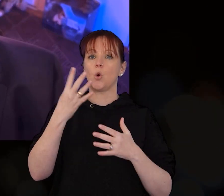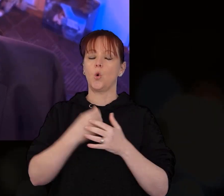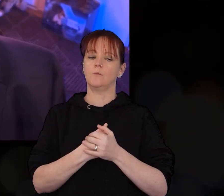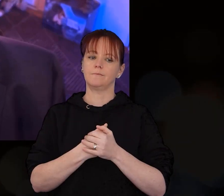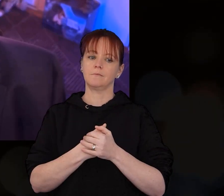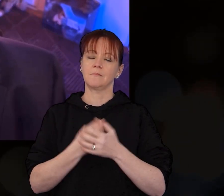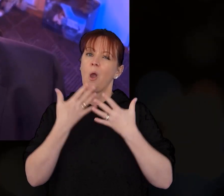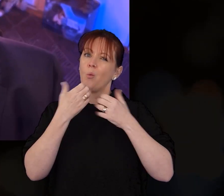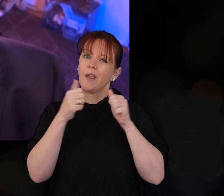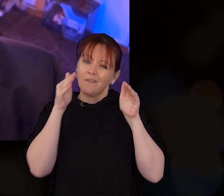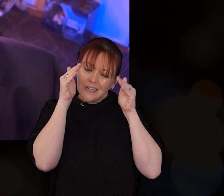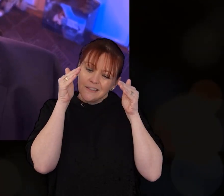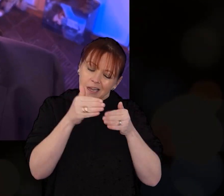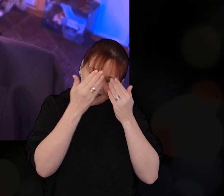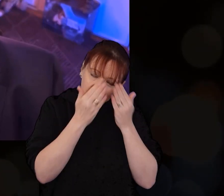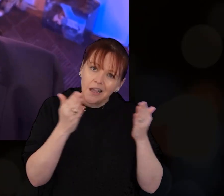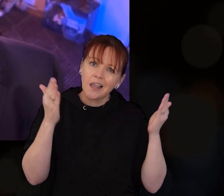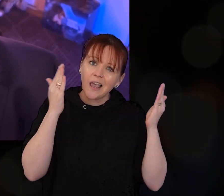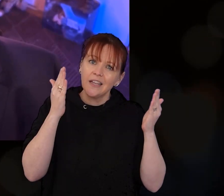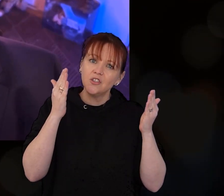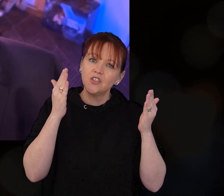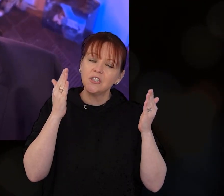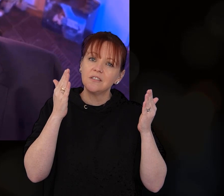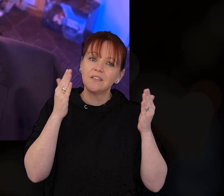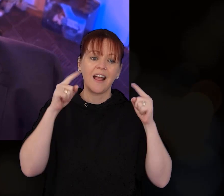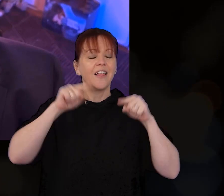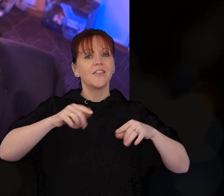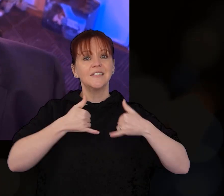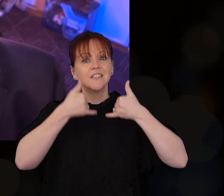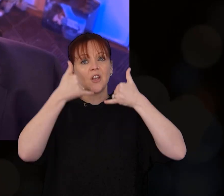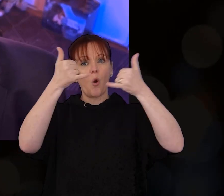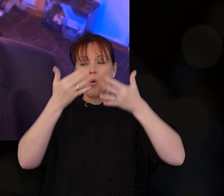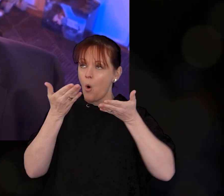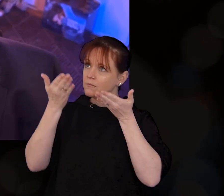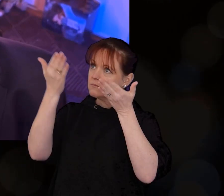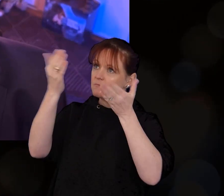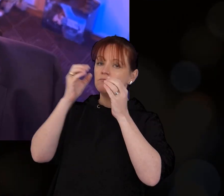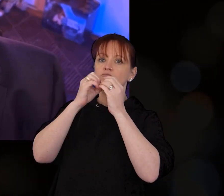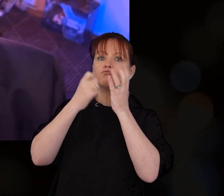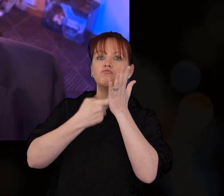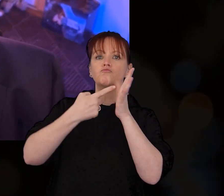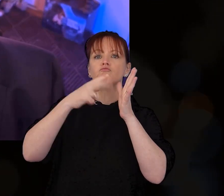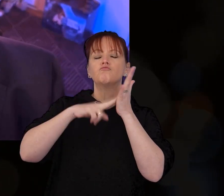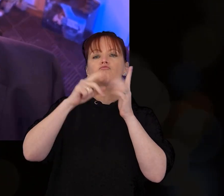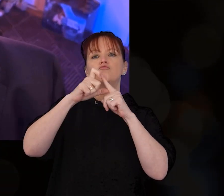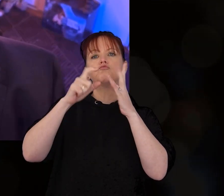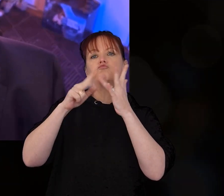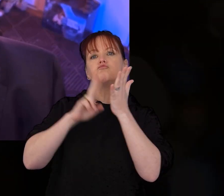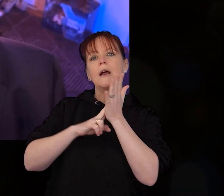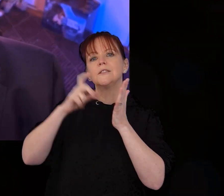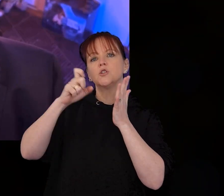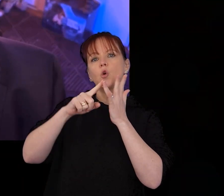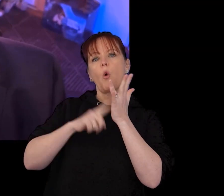to Brandon Cole, a wonderful advocate and wonderful person who left an incredible mark upon the industry